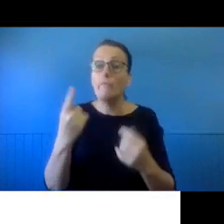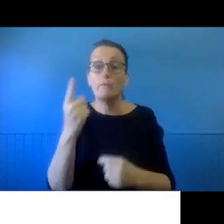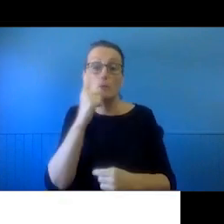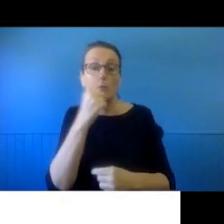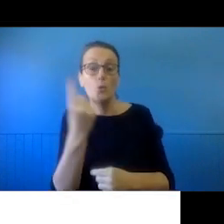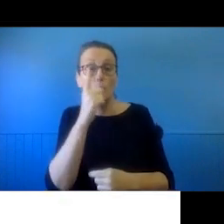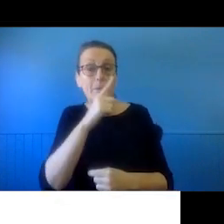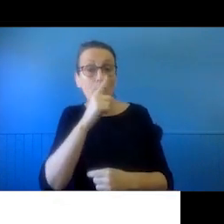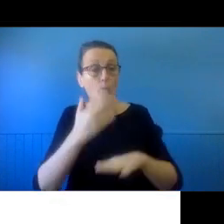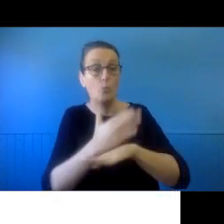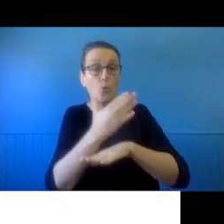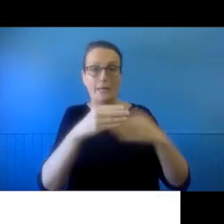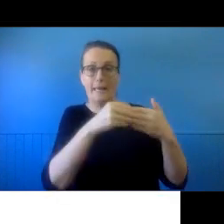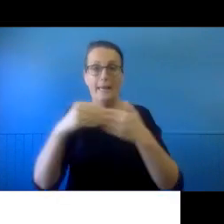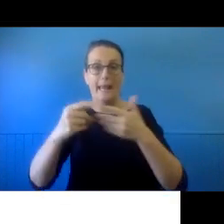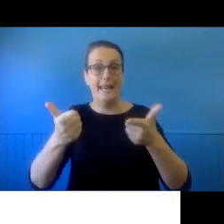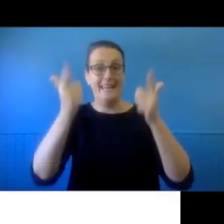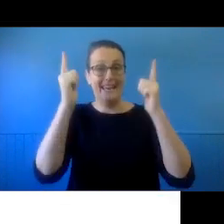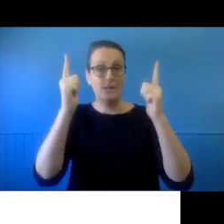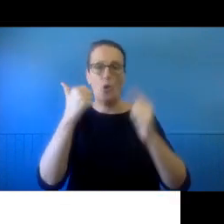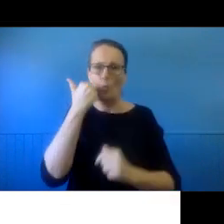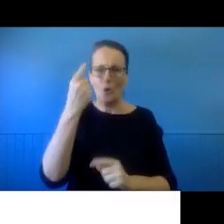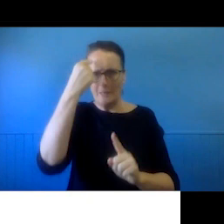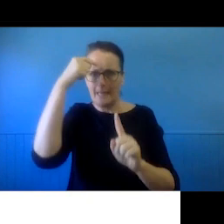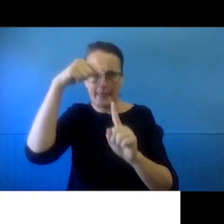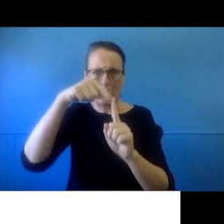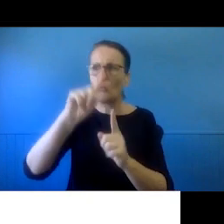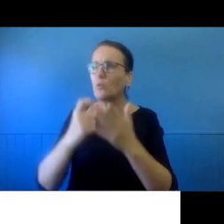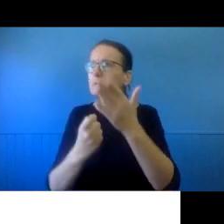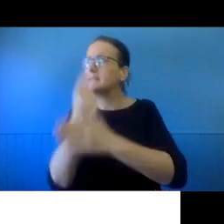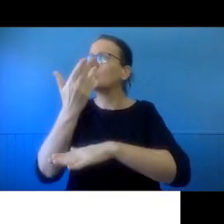facilitation - we focus on what's new, what's innovative, what's